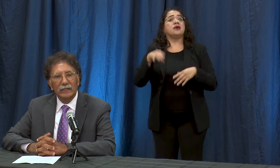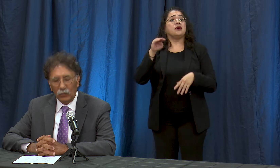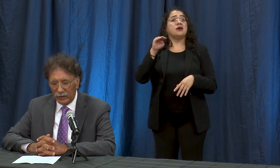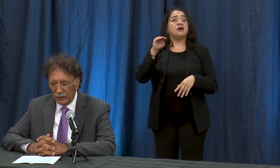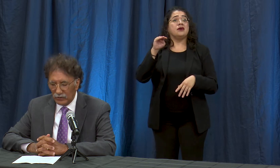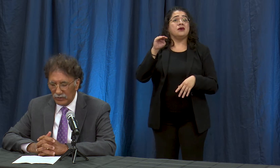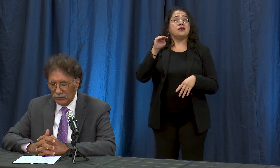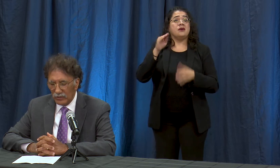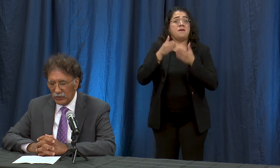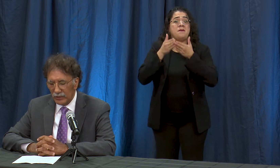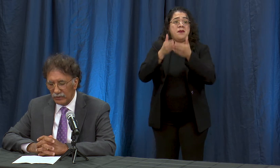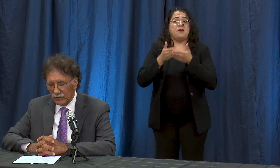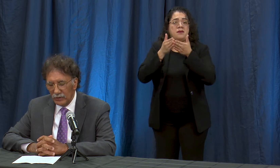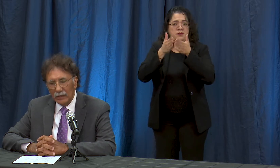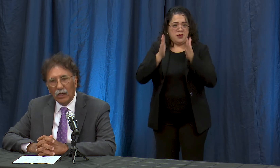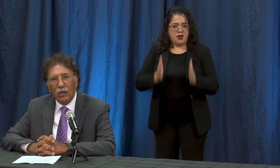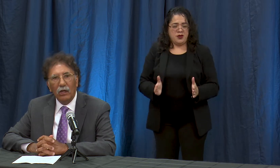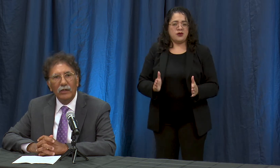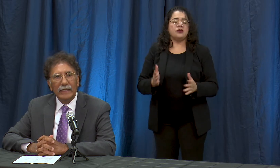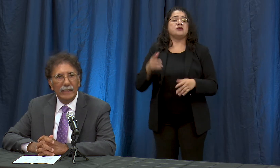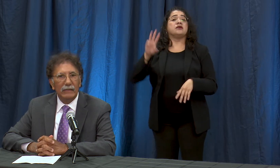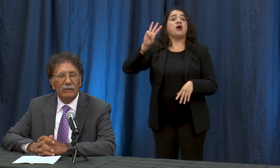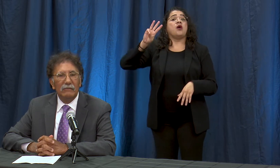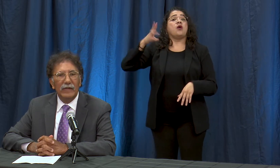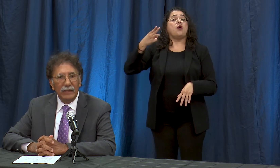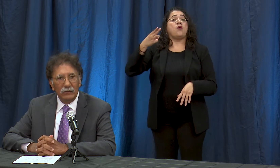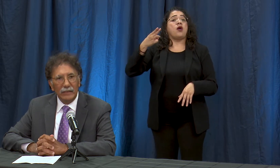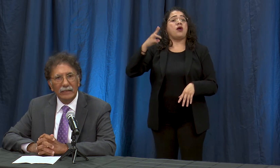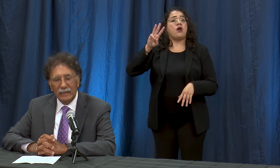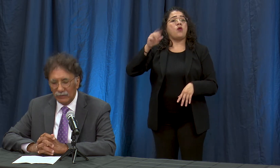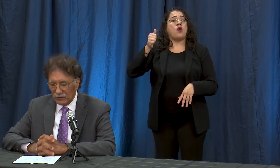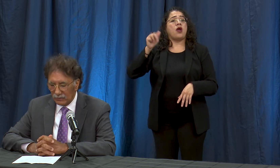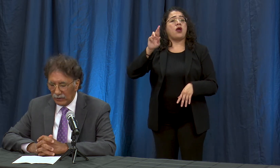at the warehouse distribution centers. All again vital in keeping the supply